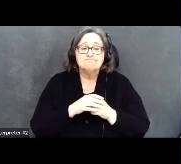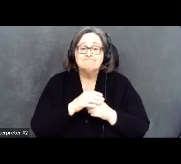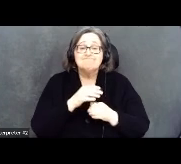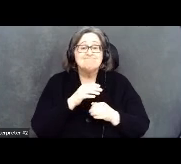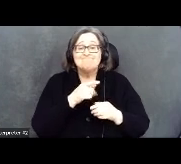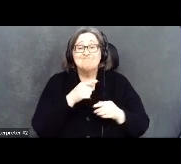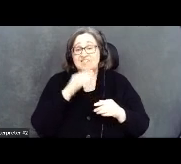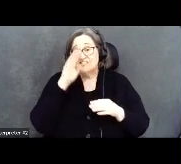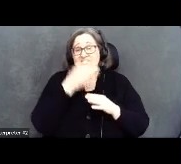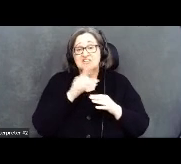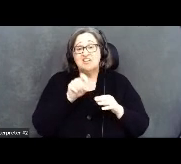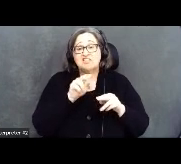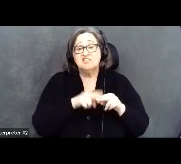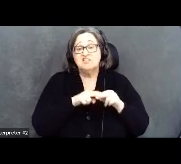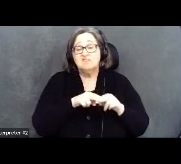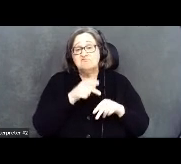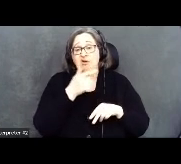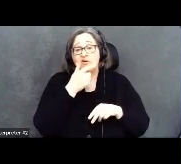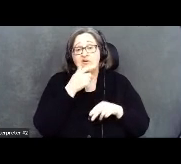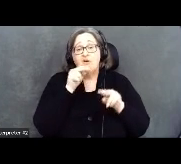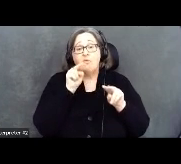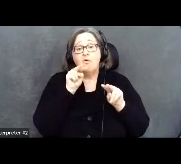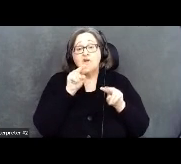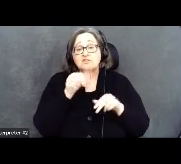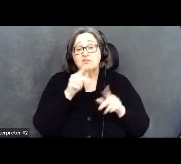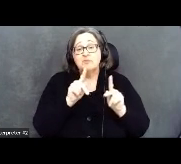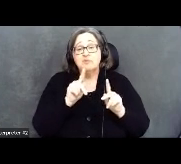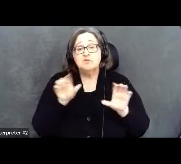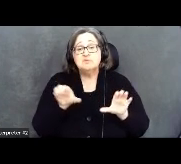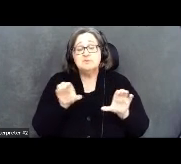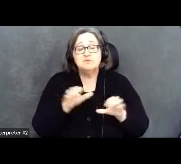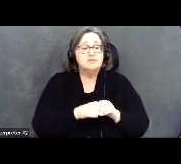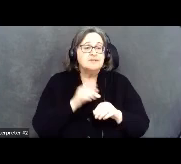He kind of just sits there and watches everybody else participate. He can't do the soccer. You